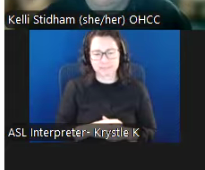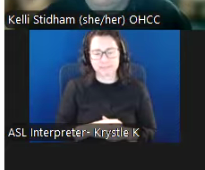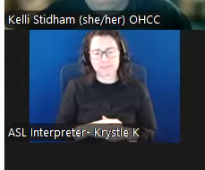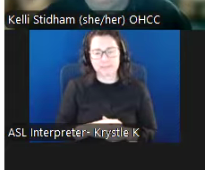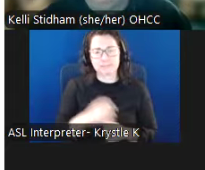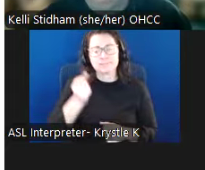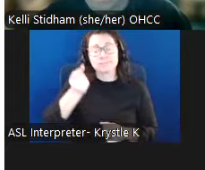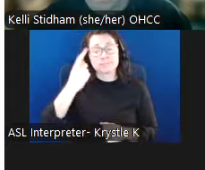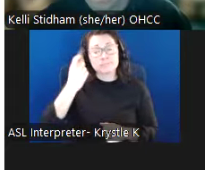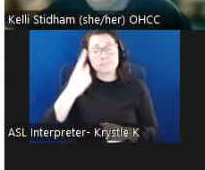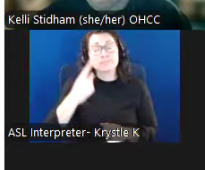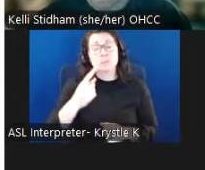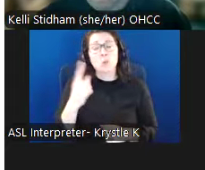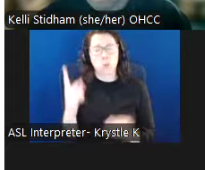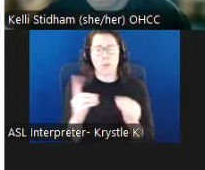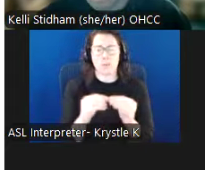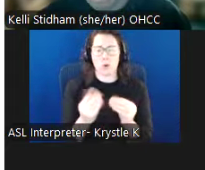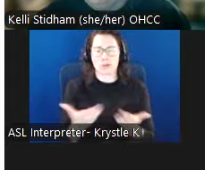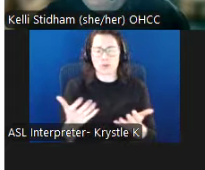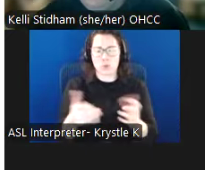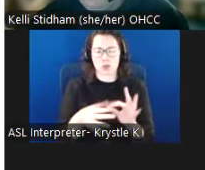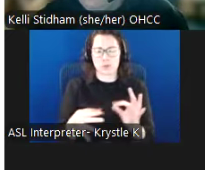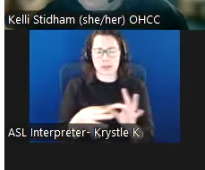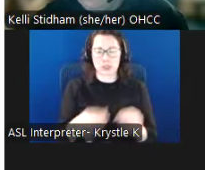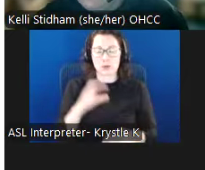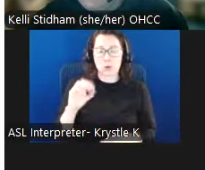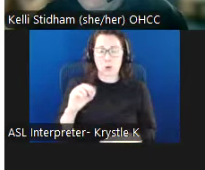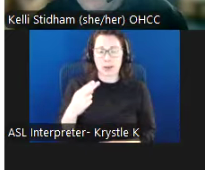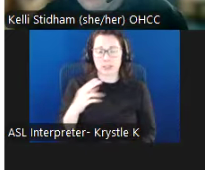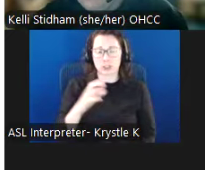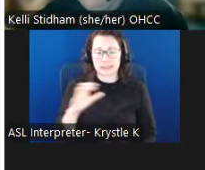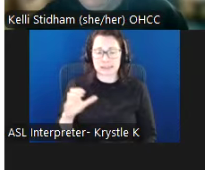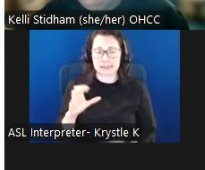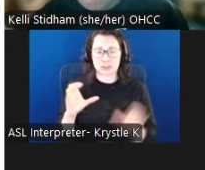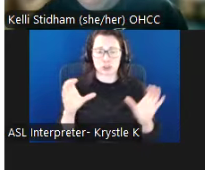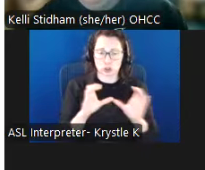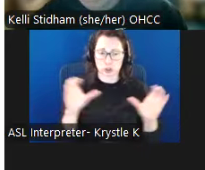thing we want to be sure to mention is that Oregon Homecare Commission